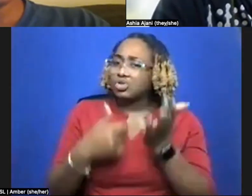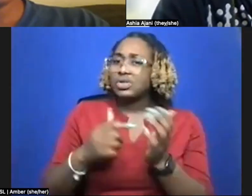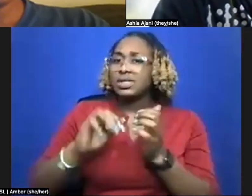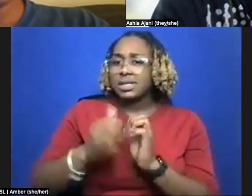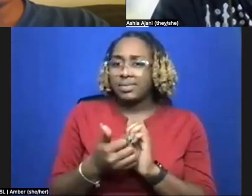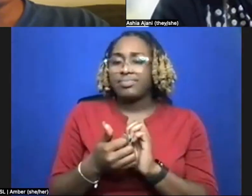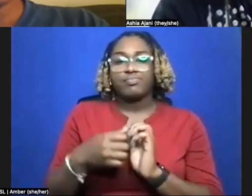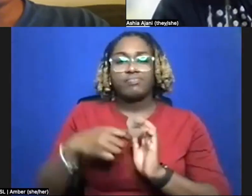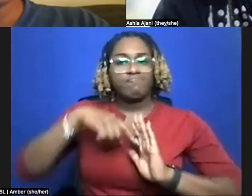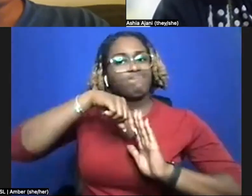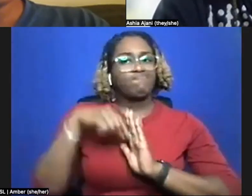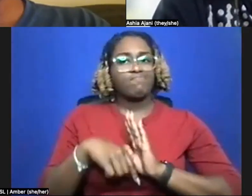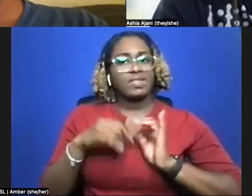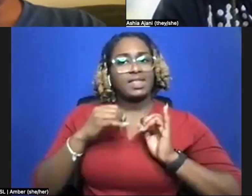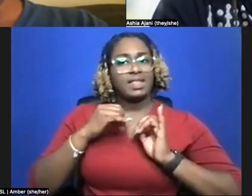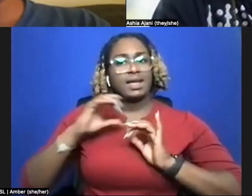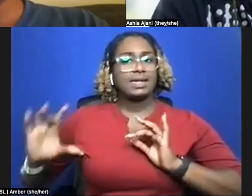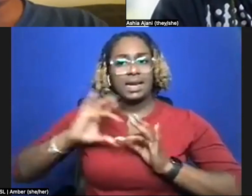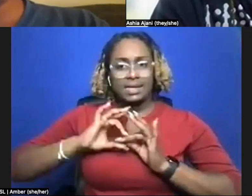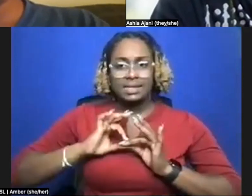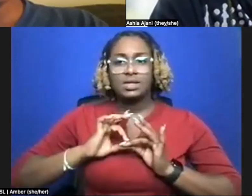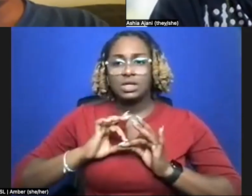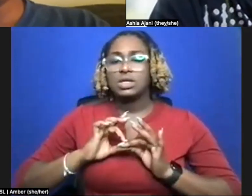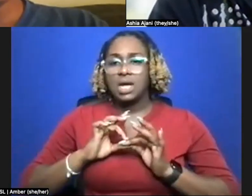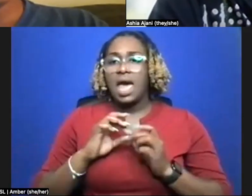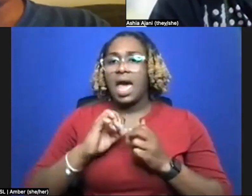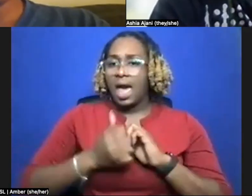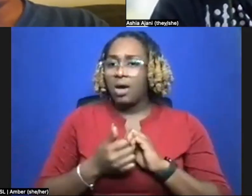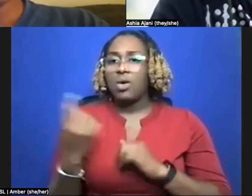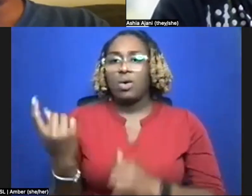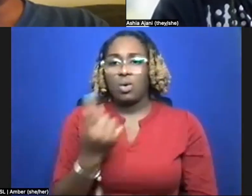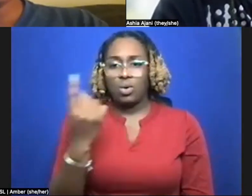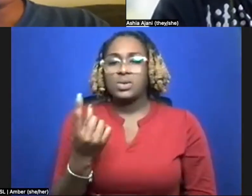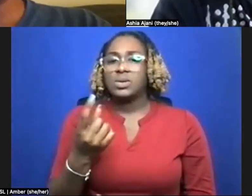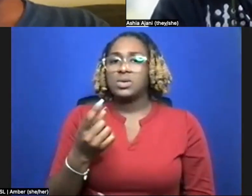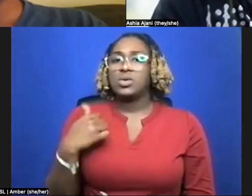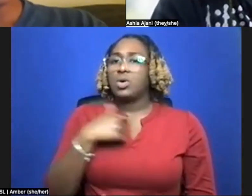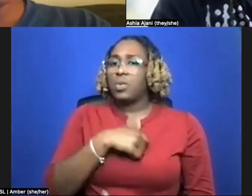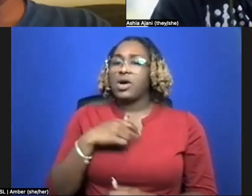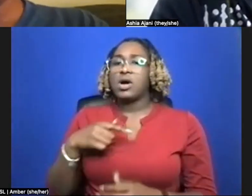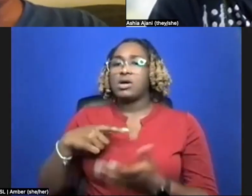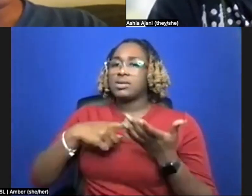connected we are and how we're always kind of like speaking to each other through time and space.